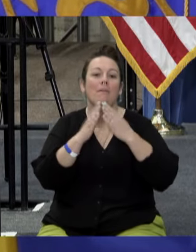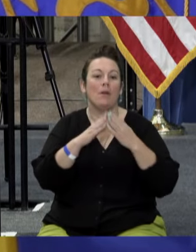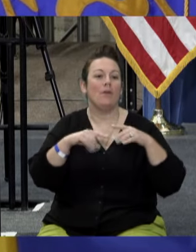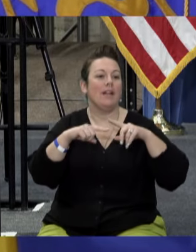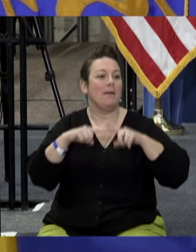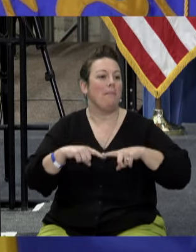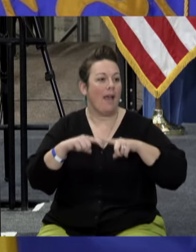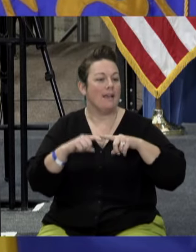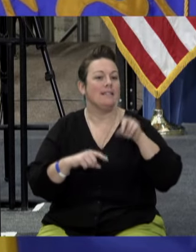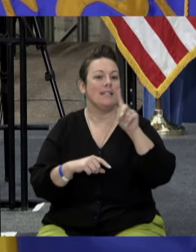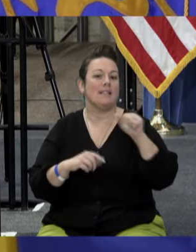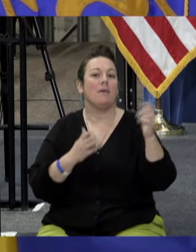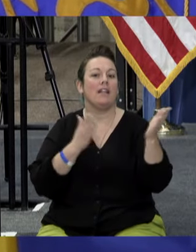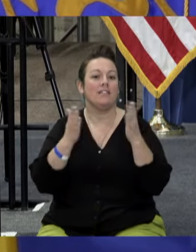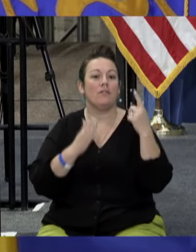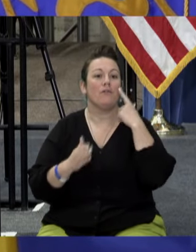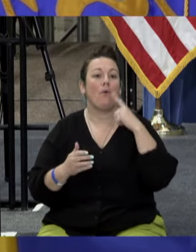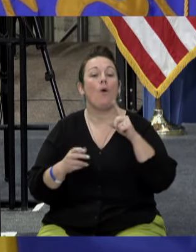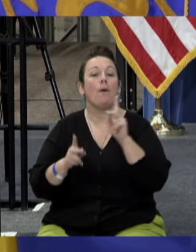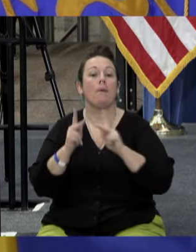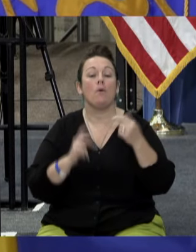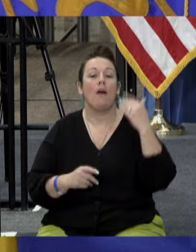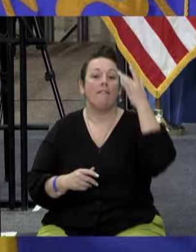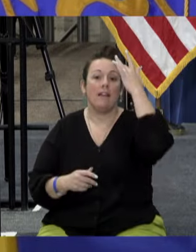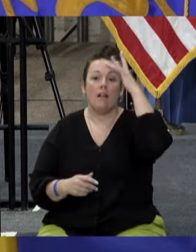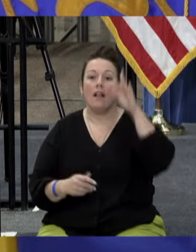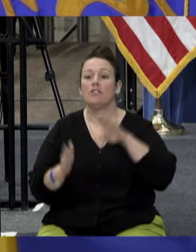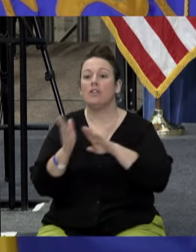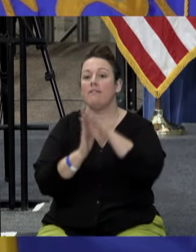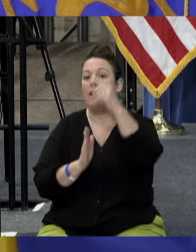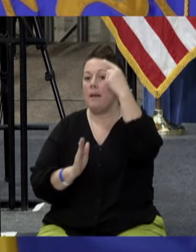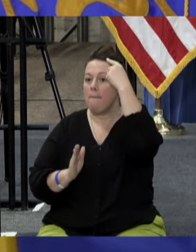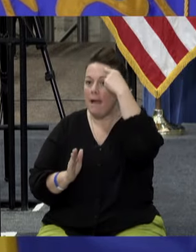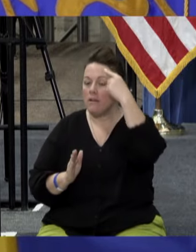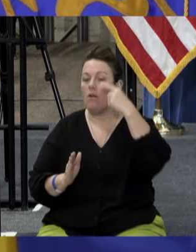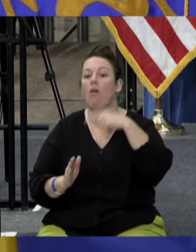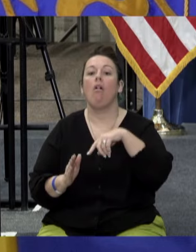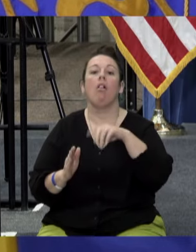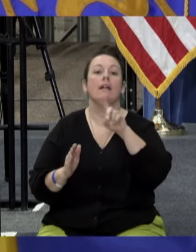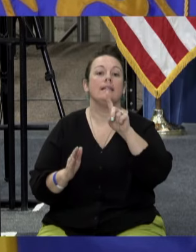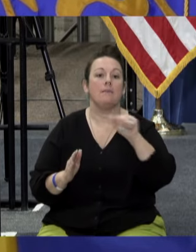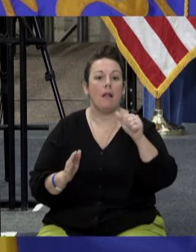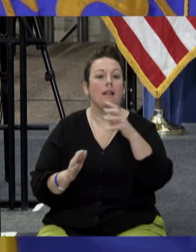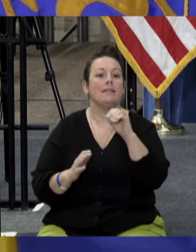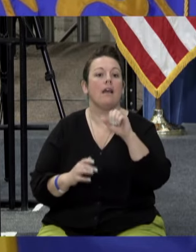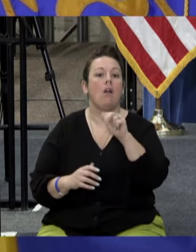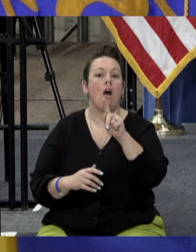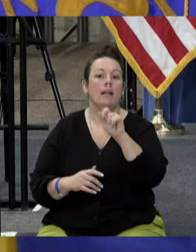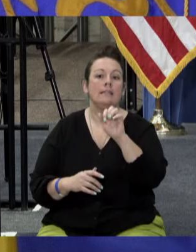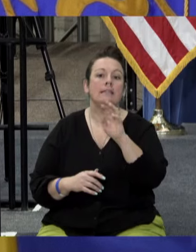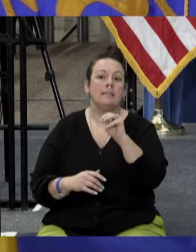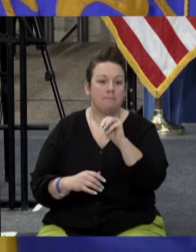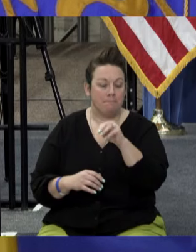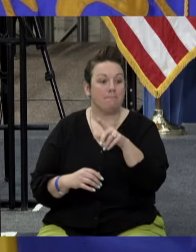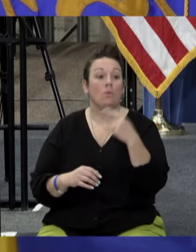for people with intellectual, developmental disabilities, and autism. We also represent